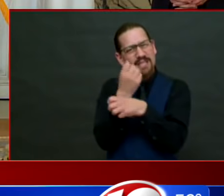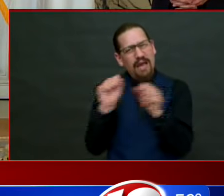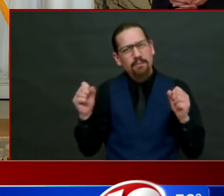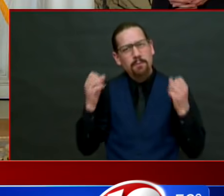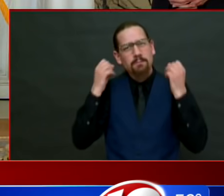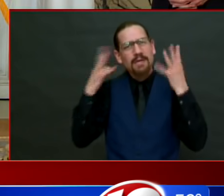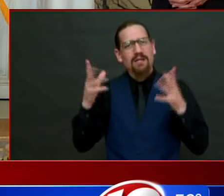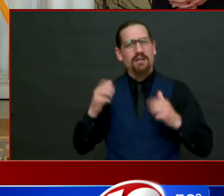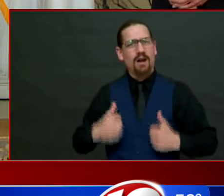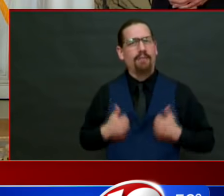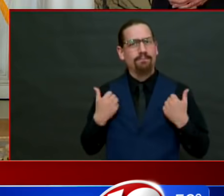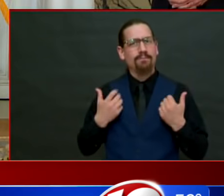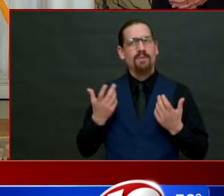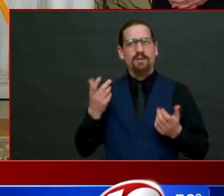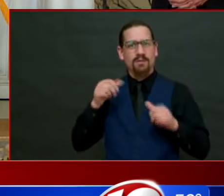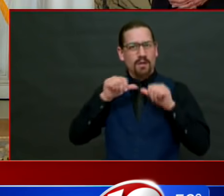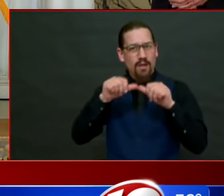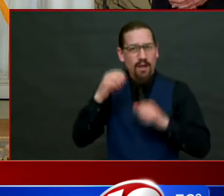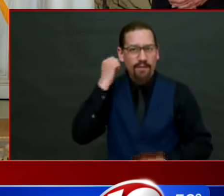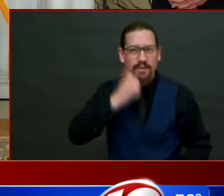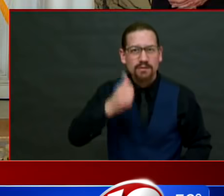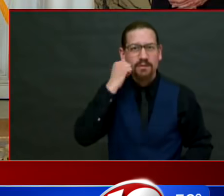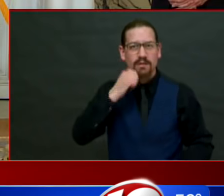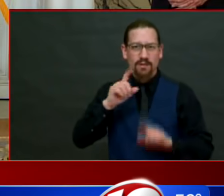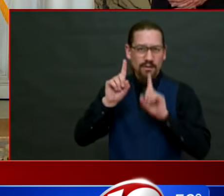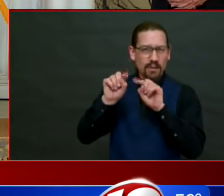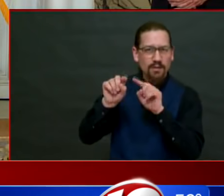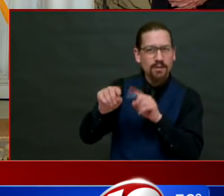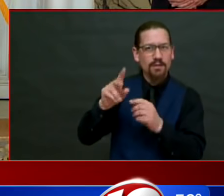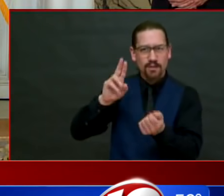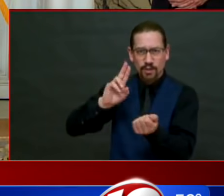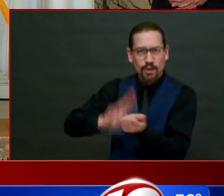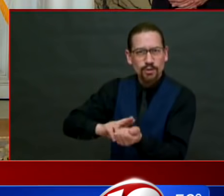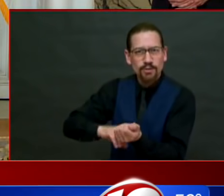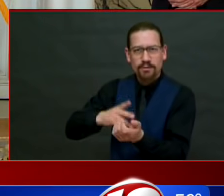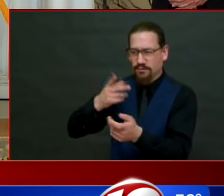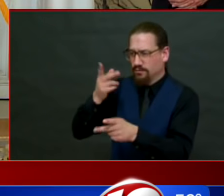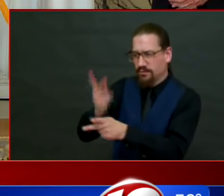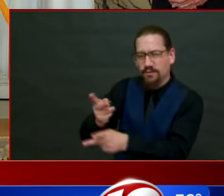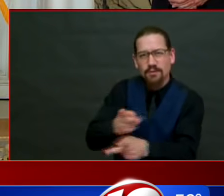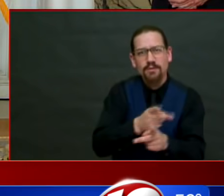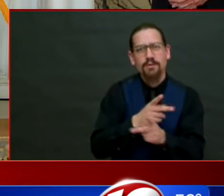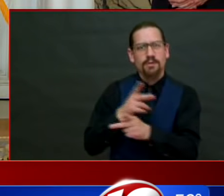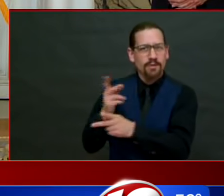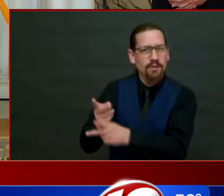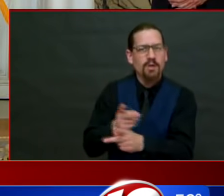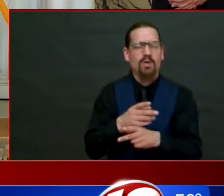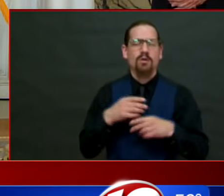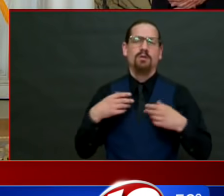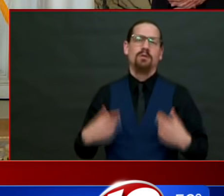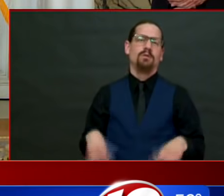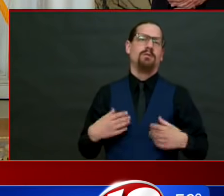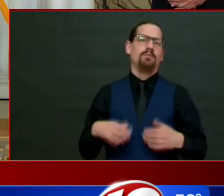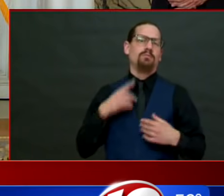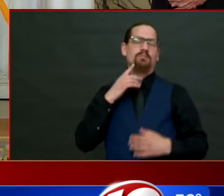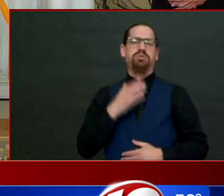SO MANY ANXIETY FILLED DAYS. REUSING PPE -- UNDOUBTEDLY YOU